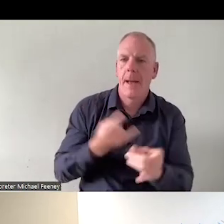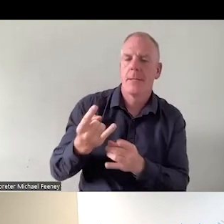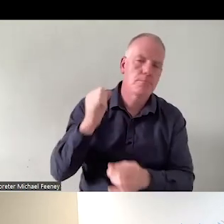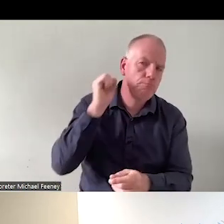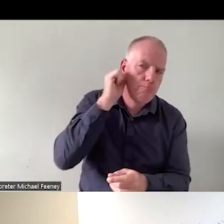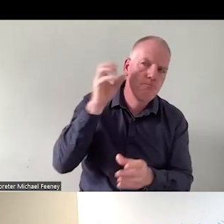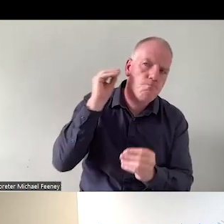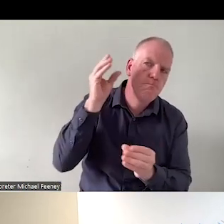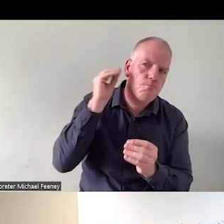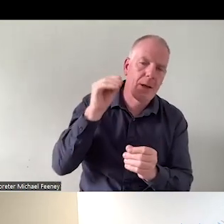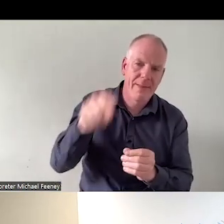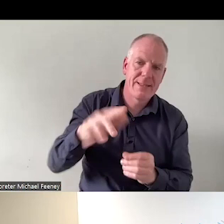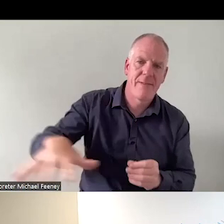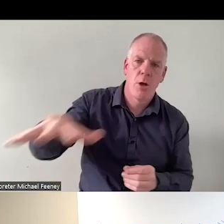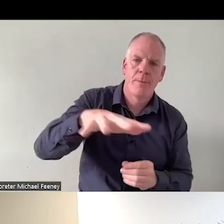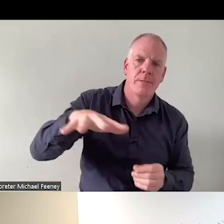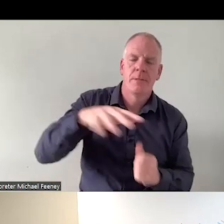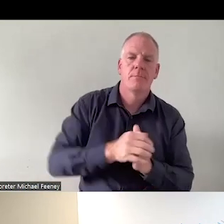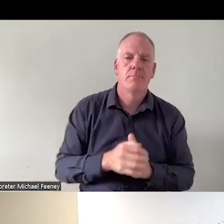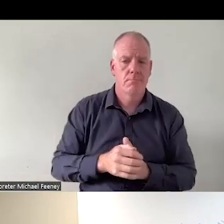for that particular area, and so on.